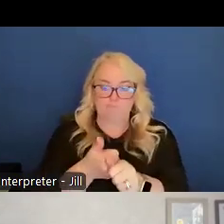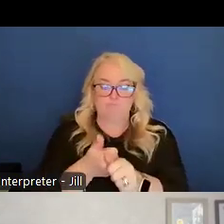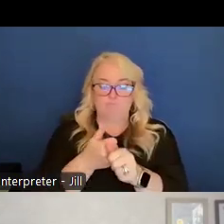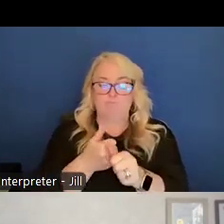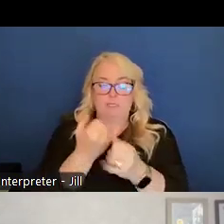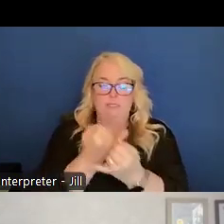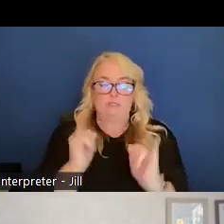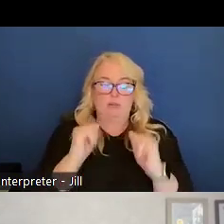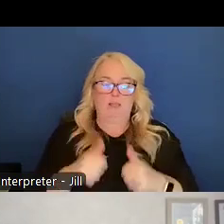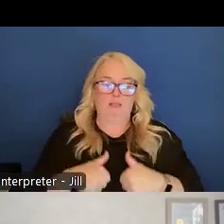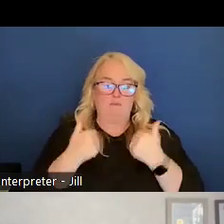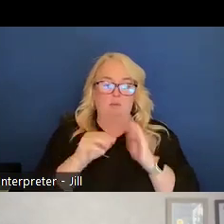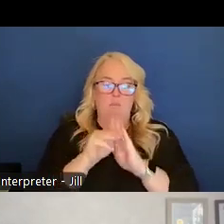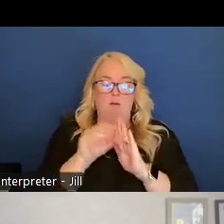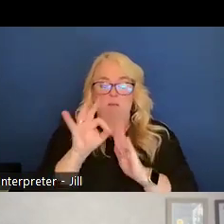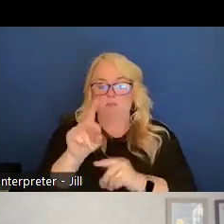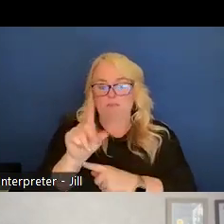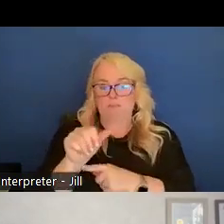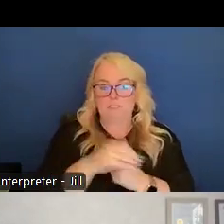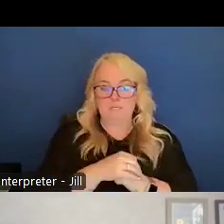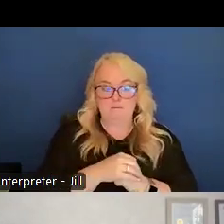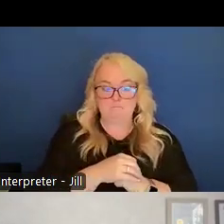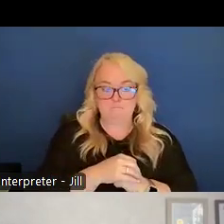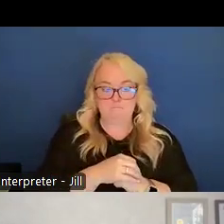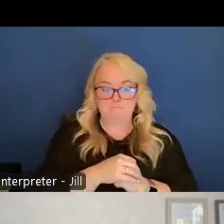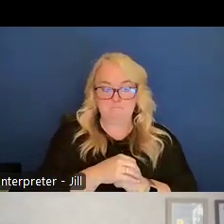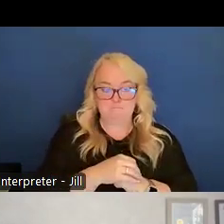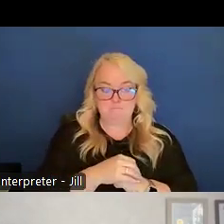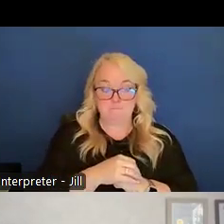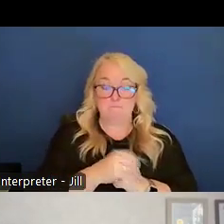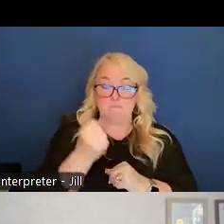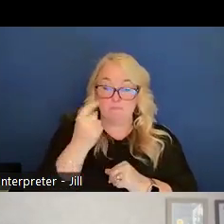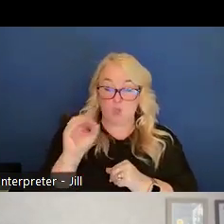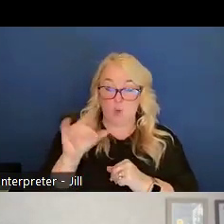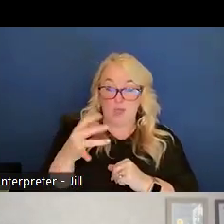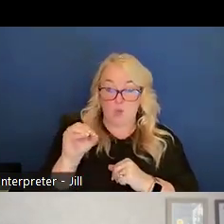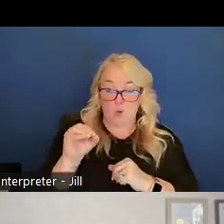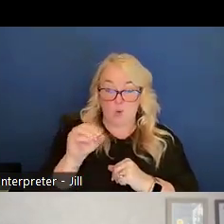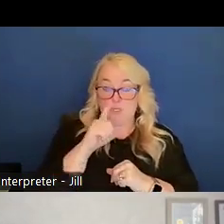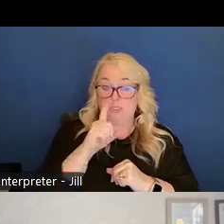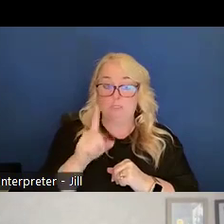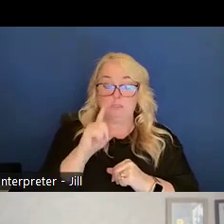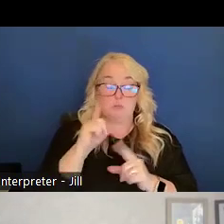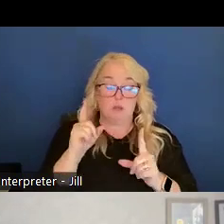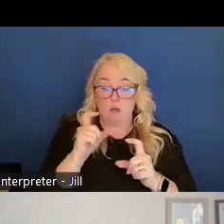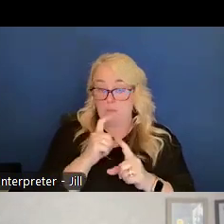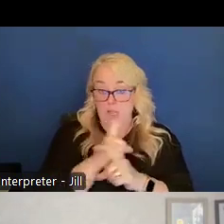of disability. So in Ohio, we have a very complex system. As